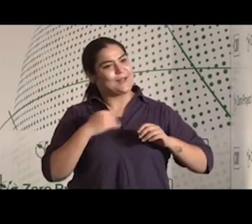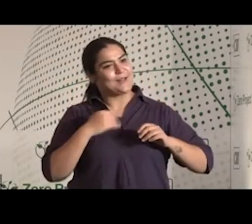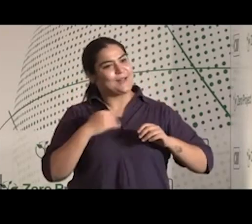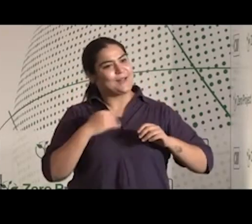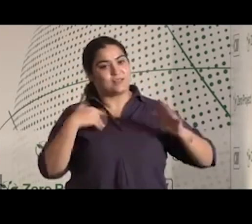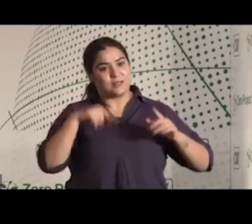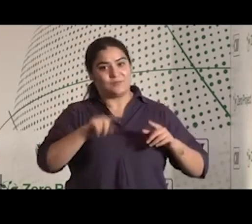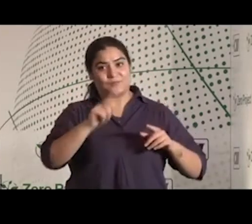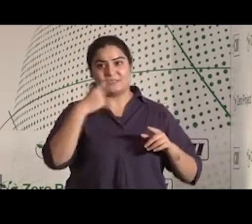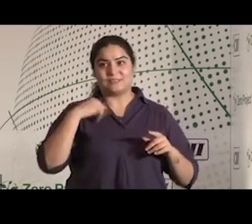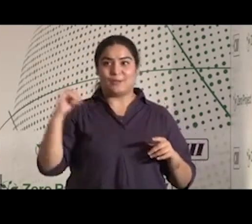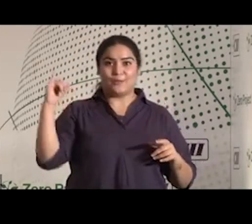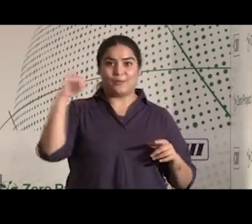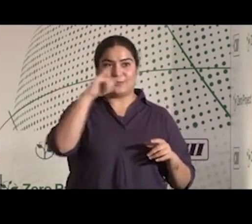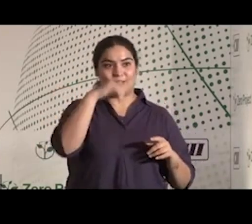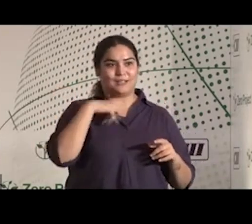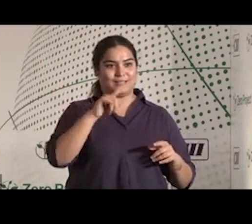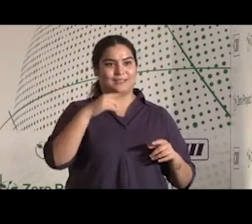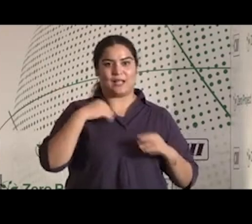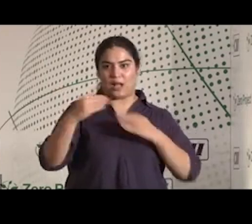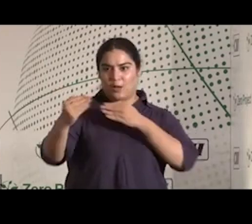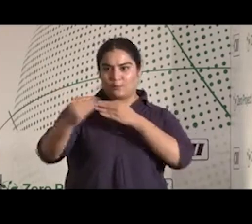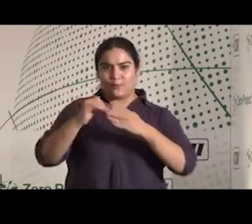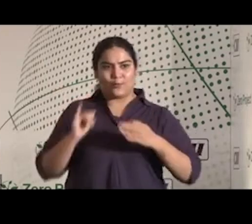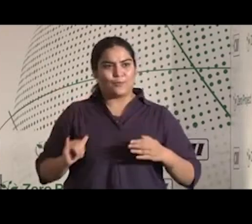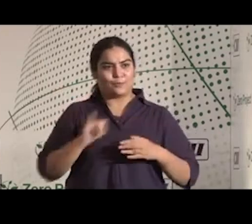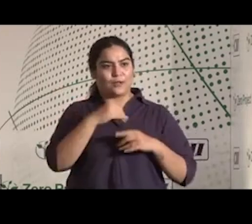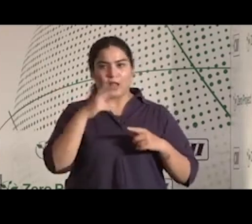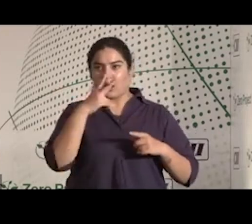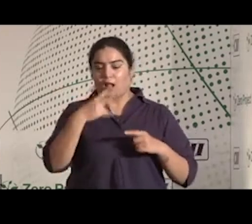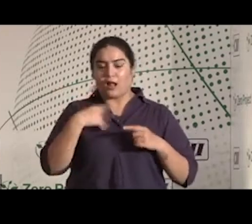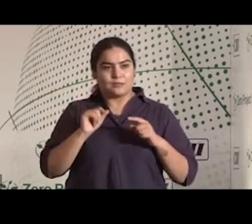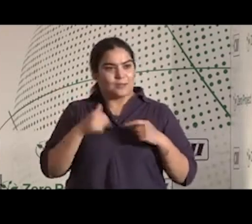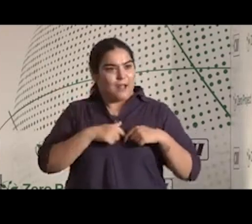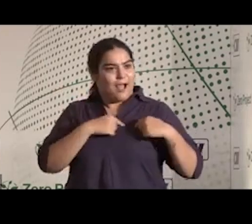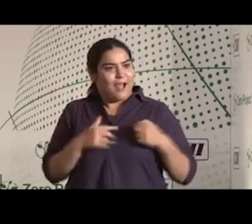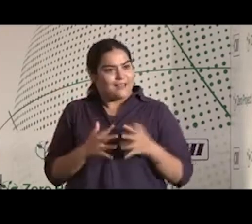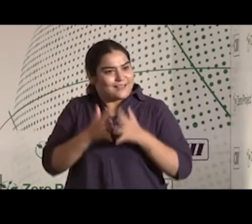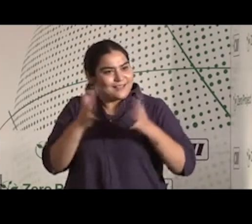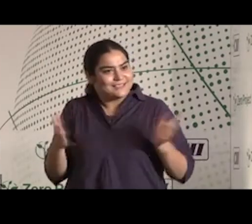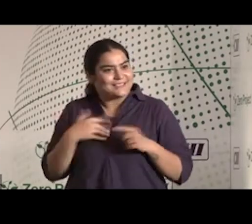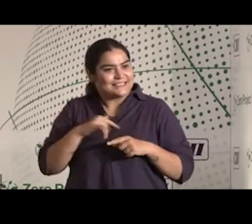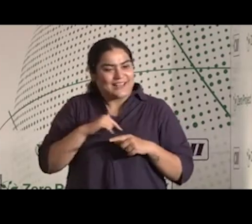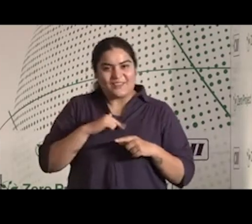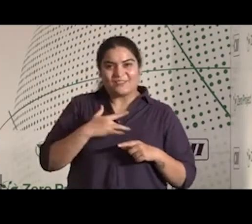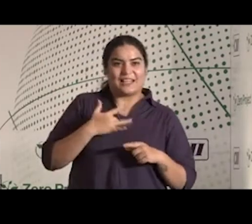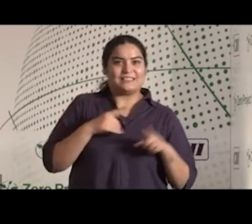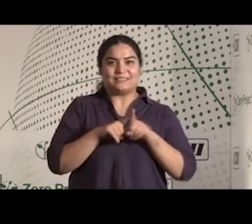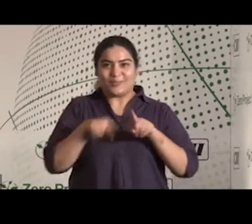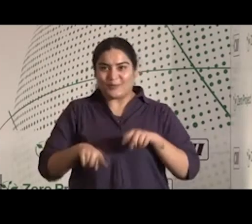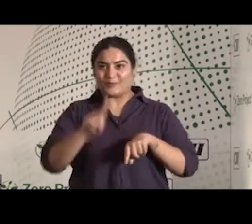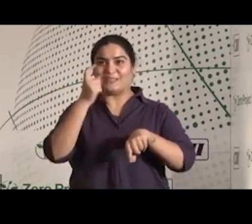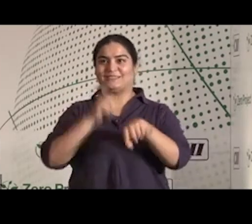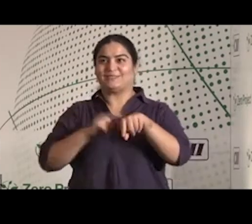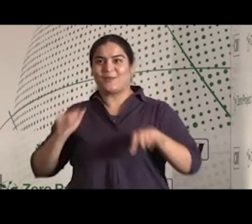Seeing of light in closer to me was a big thing for me. I was so excited to climb the flight.